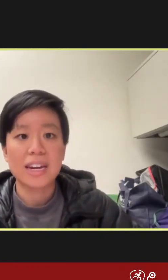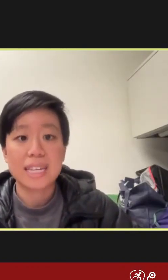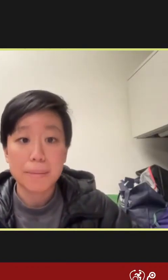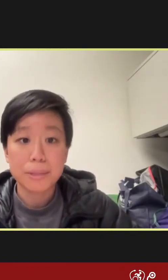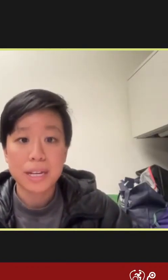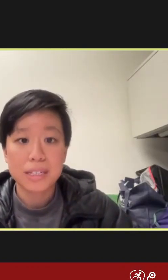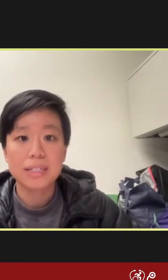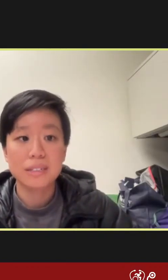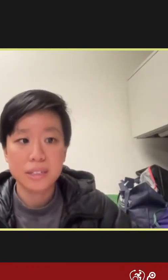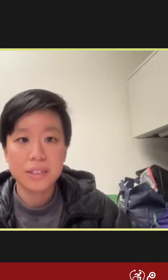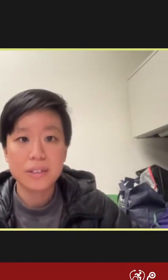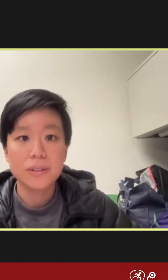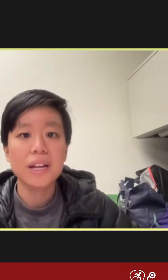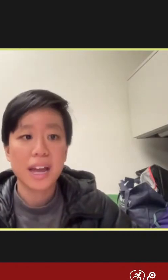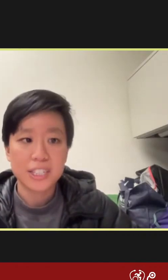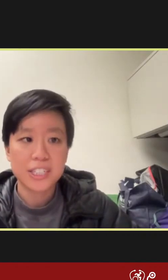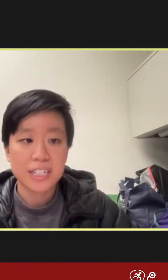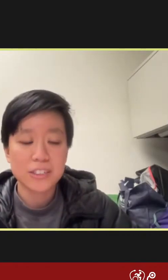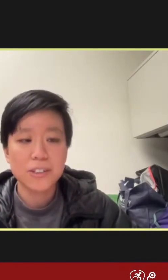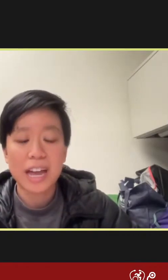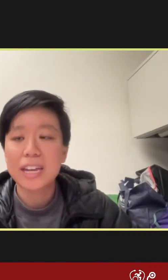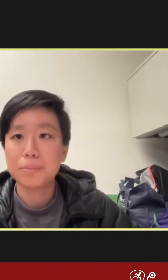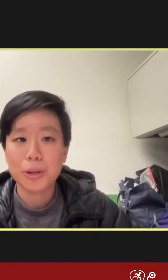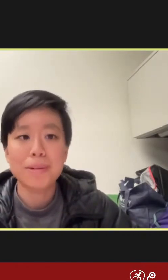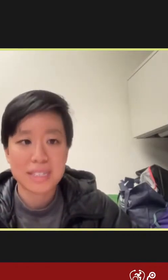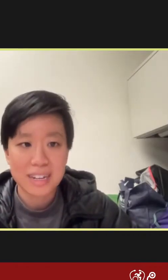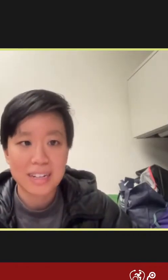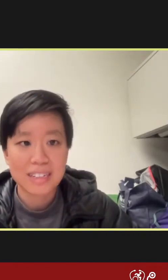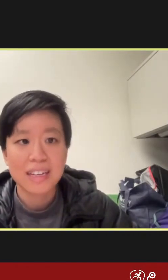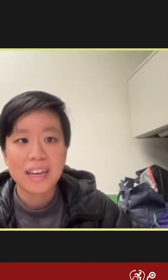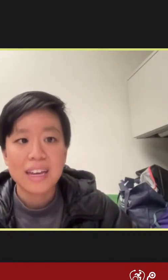its application to clinical, educational and employment settings.